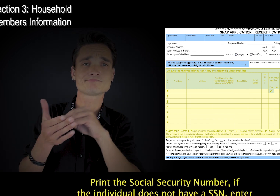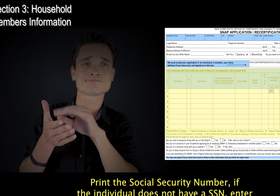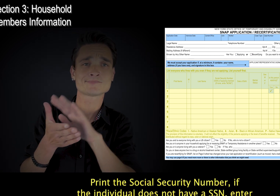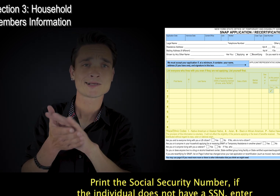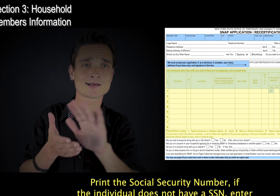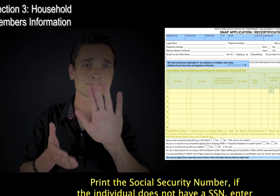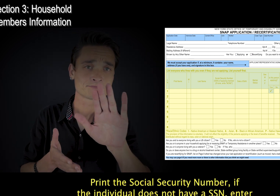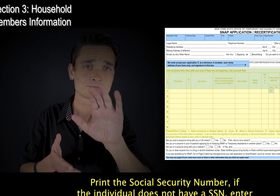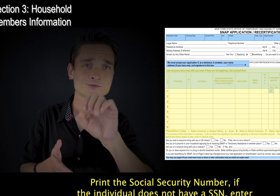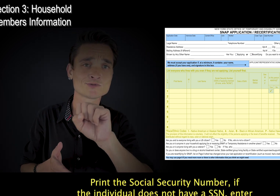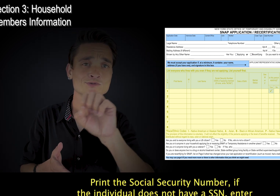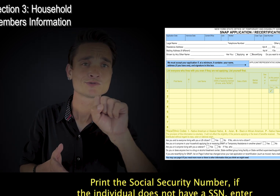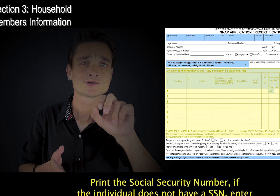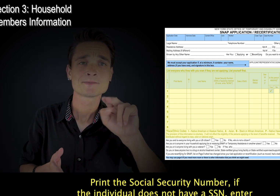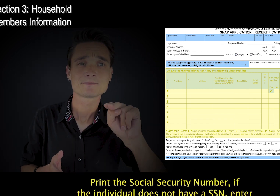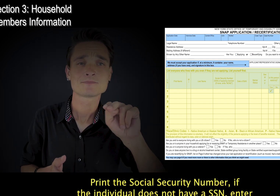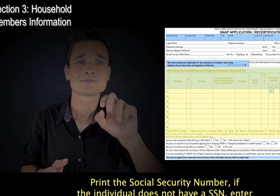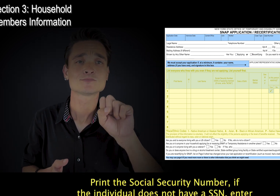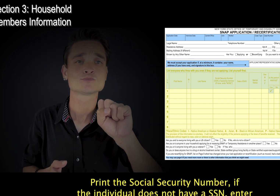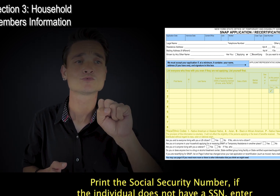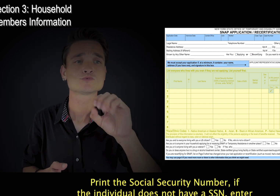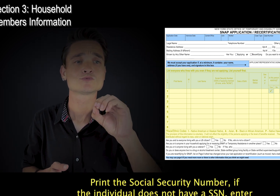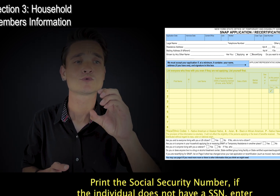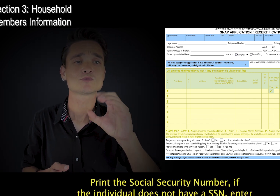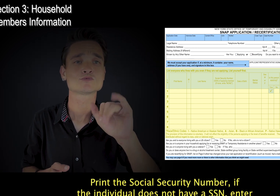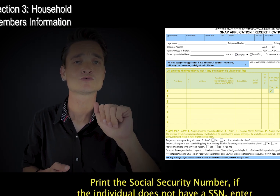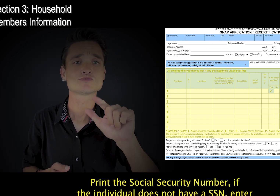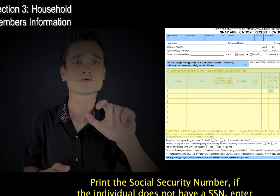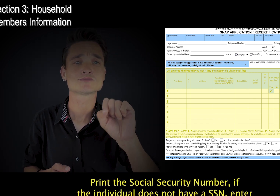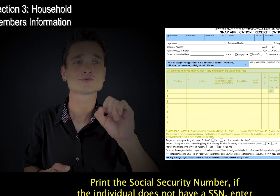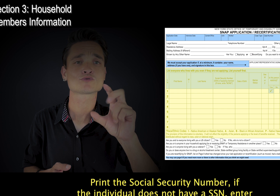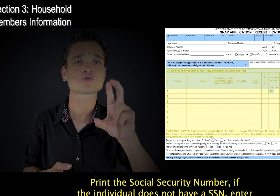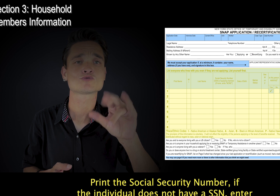Print the Social Security Number, if the individual does not have a SSN, enter